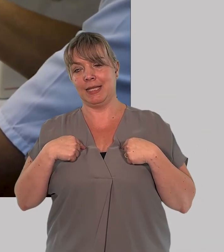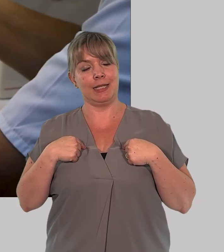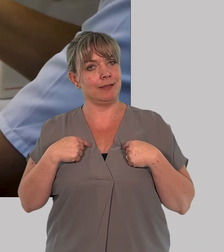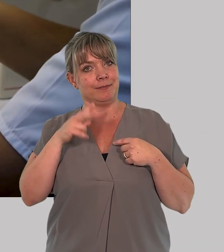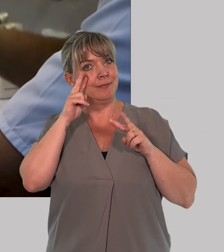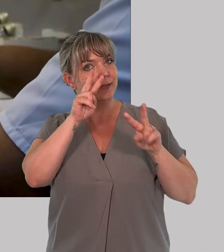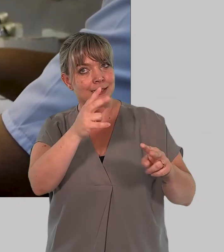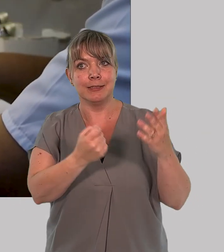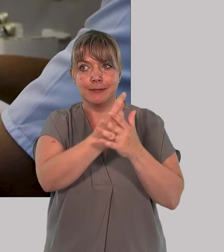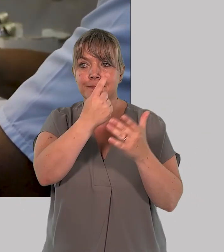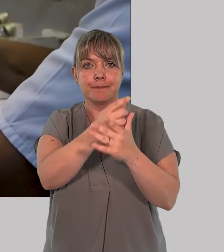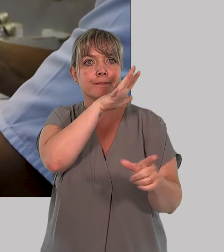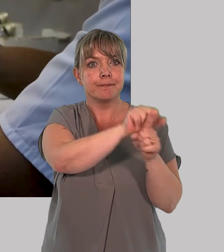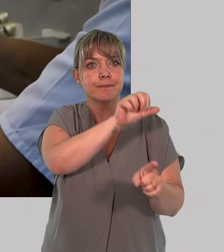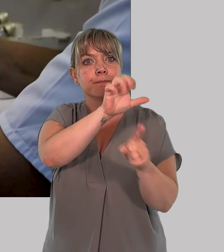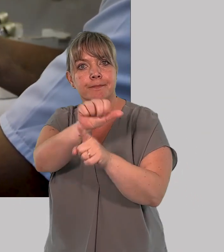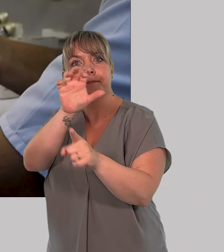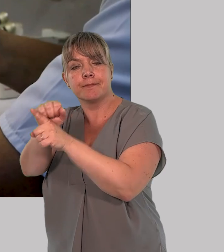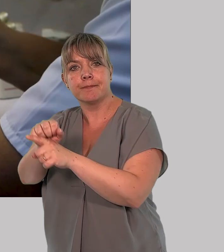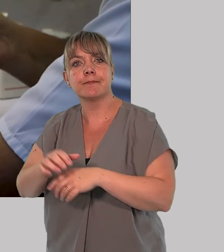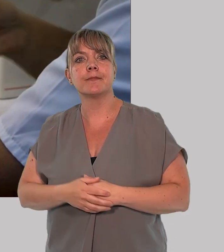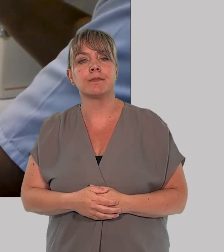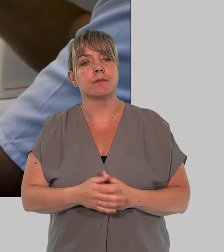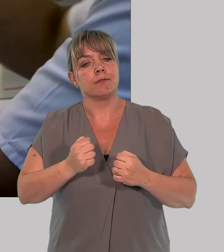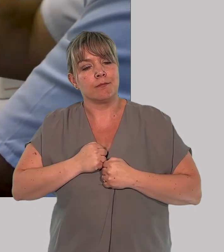From the story above, we can learn some points.